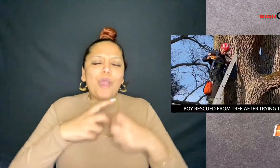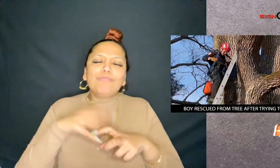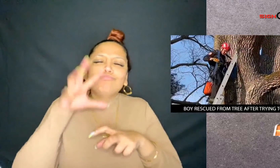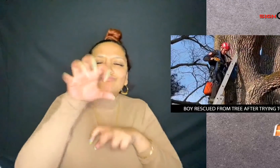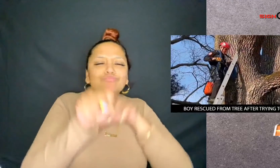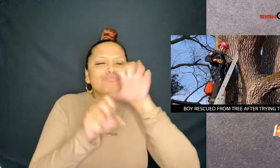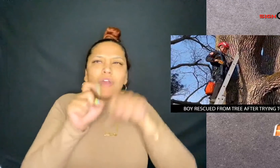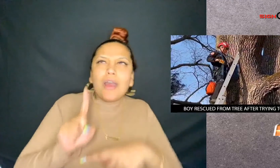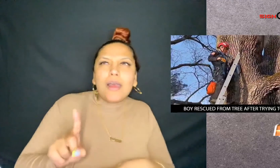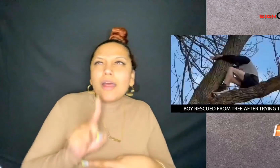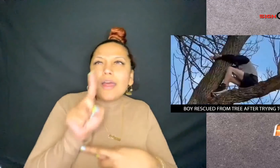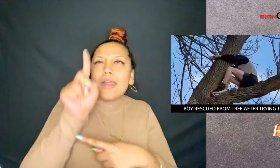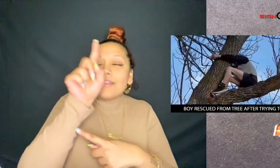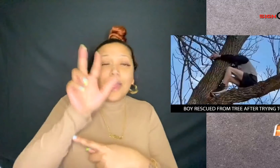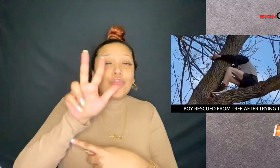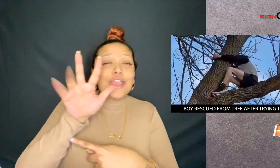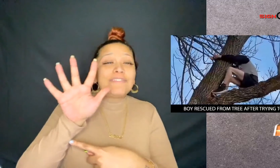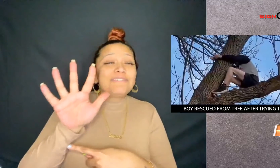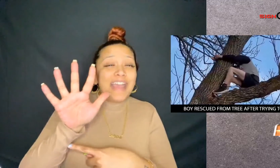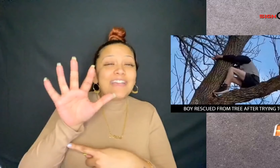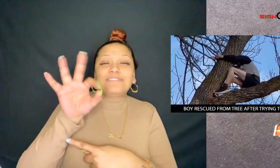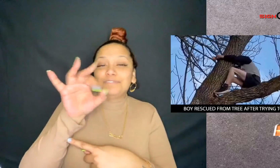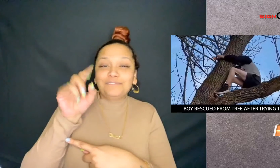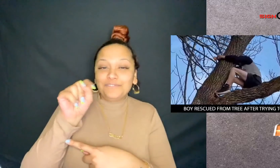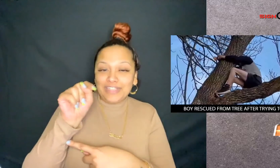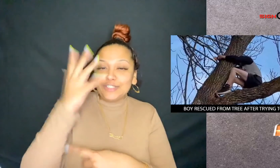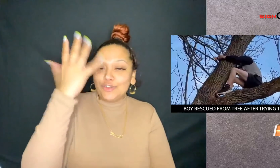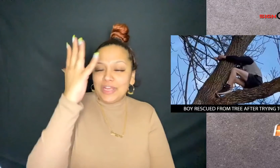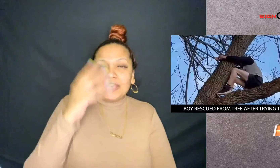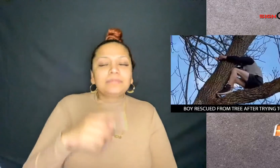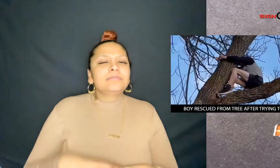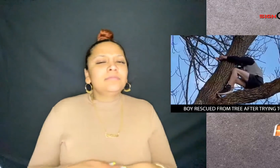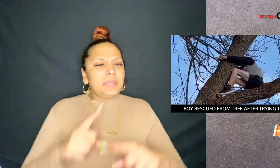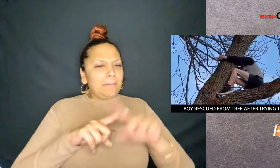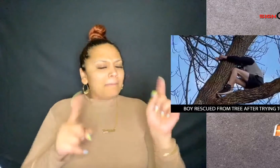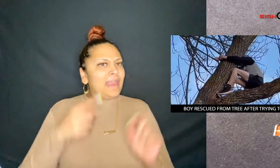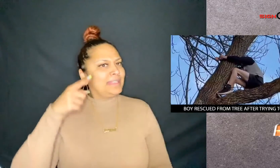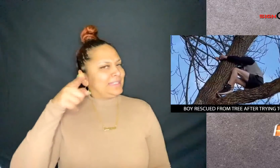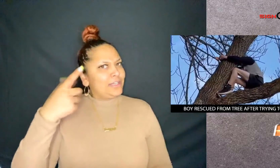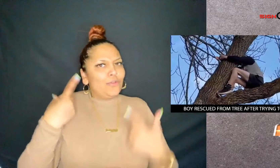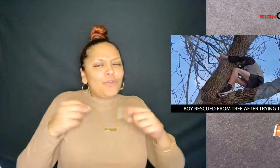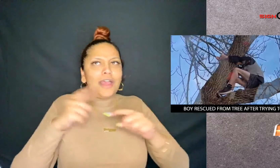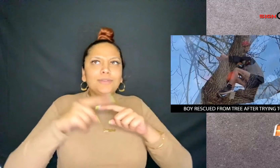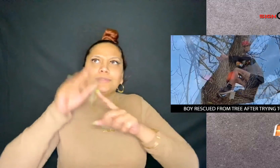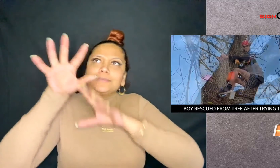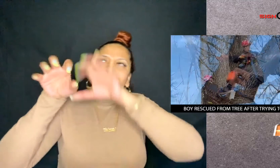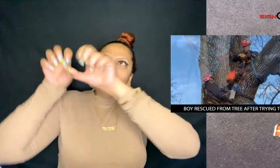spotted a cat high up in the branches so he decided to rescue it the boy had no problem